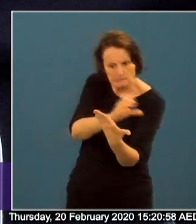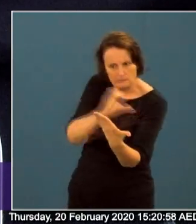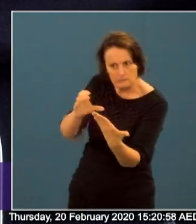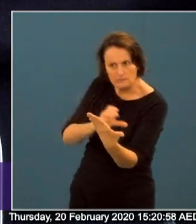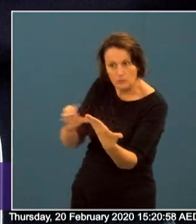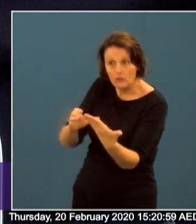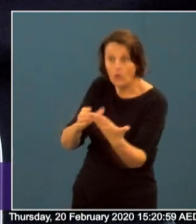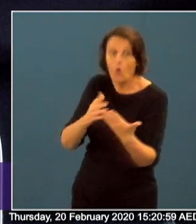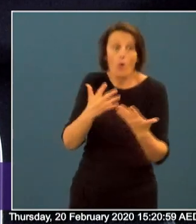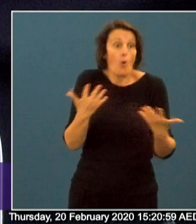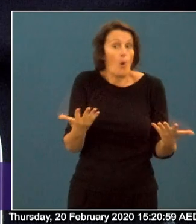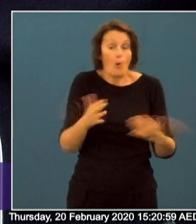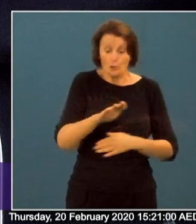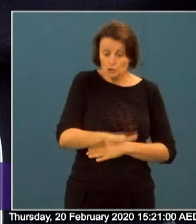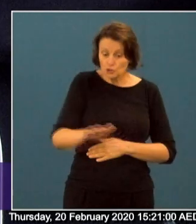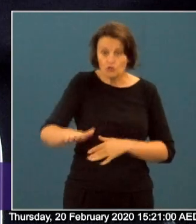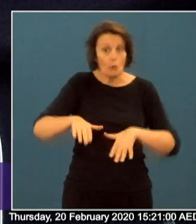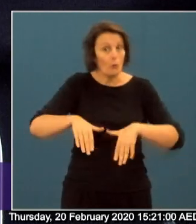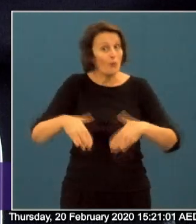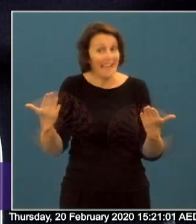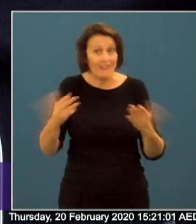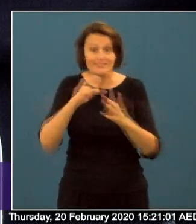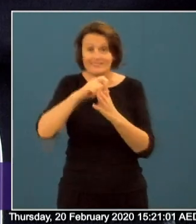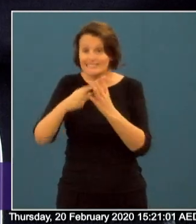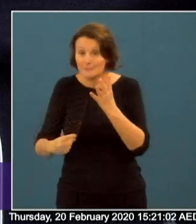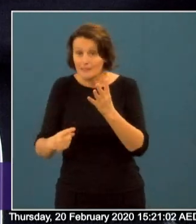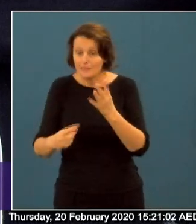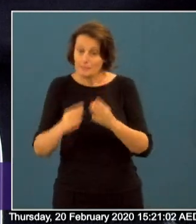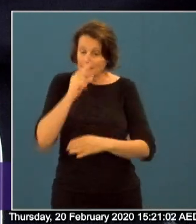parents like them, they wanted them used, nursing and medical